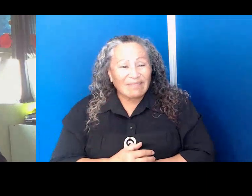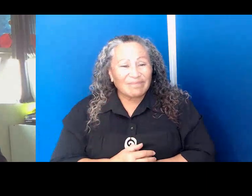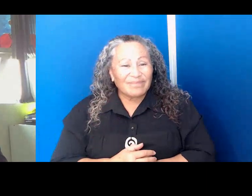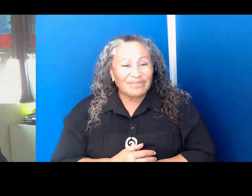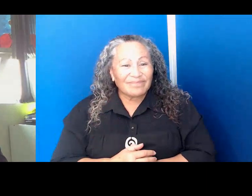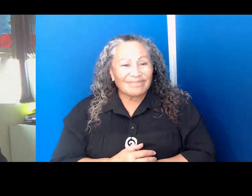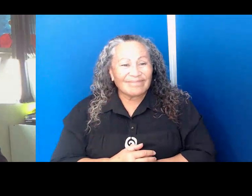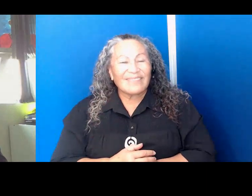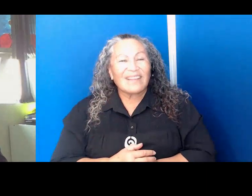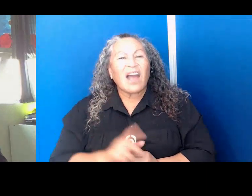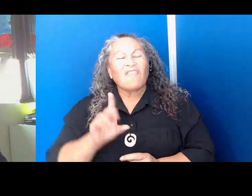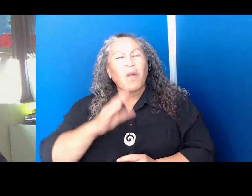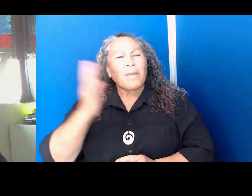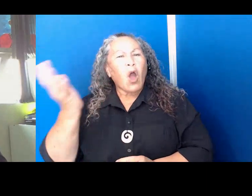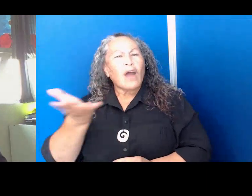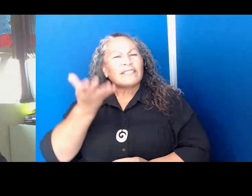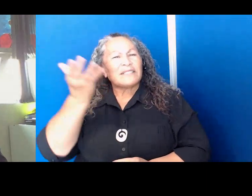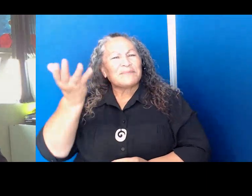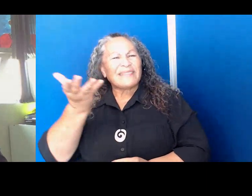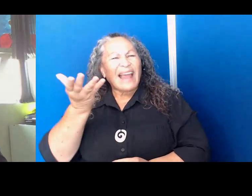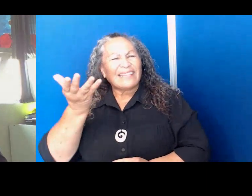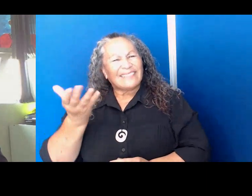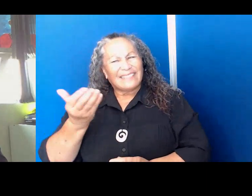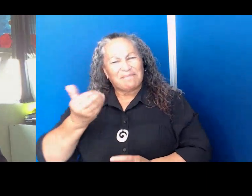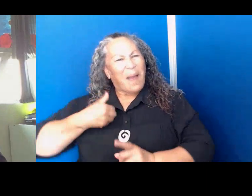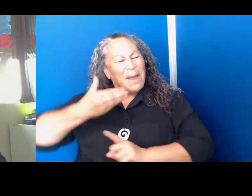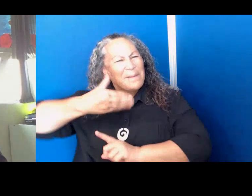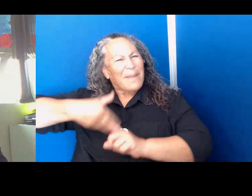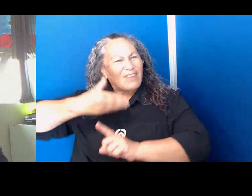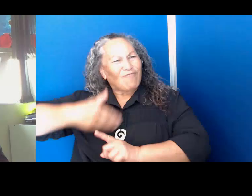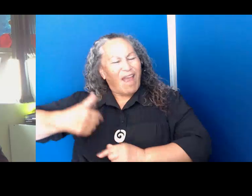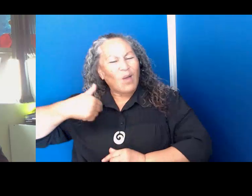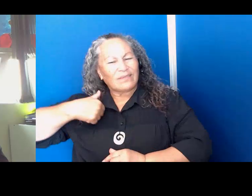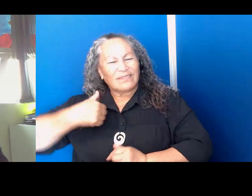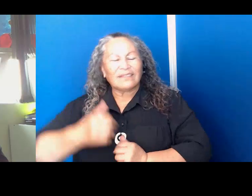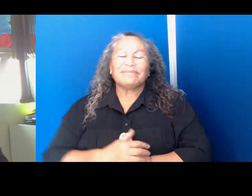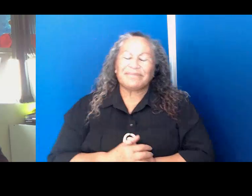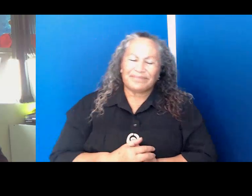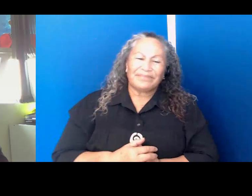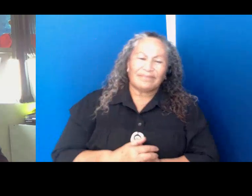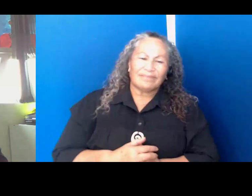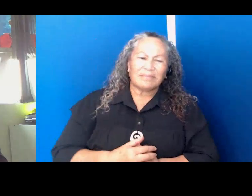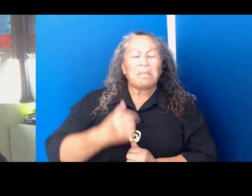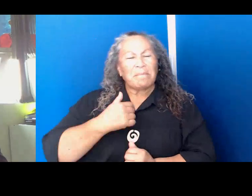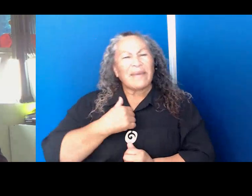hospitality, so I have a hospitality background and I'm used to speaking